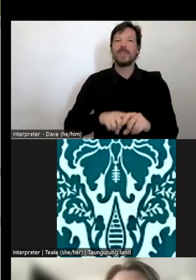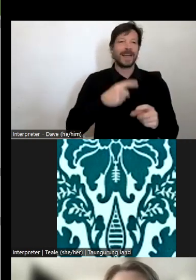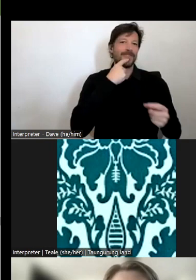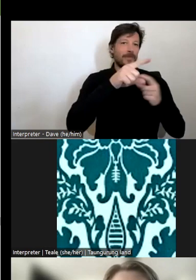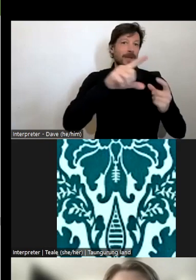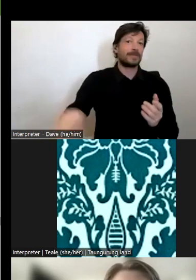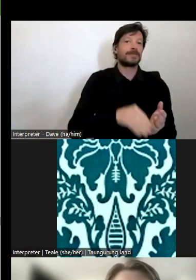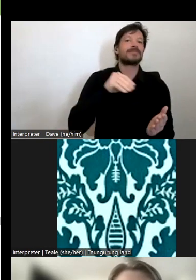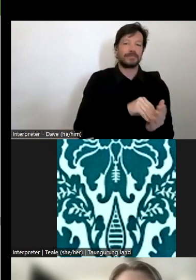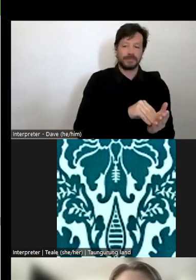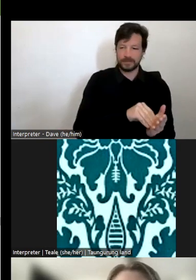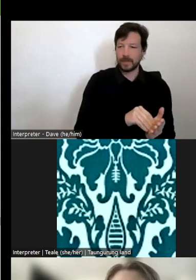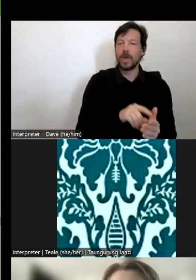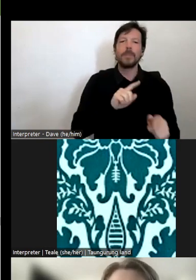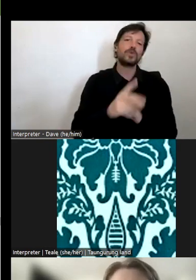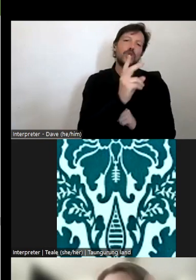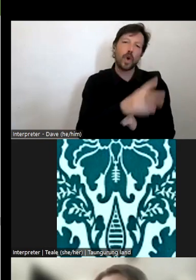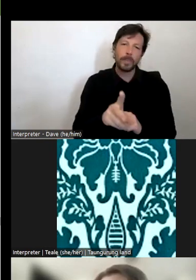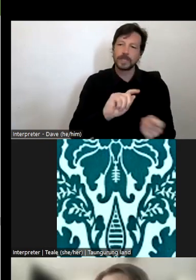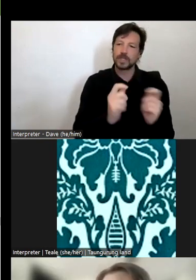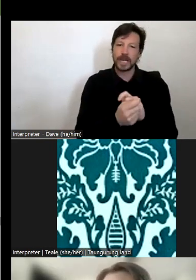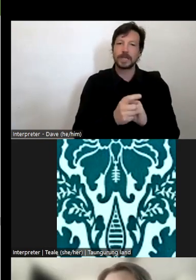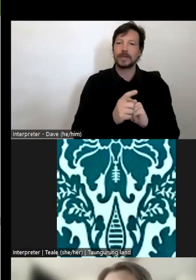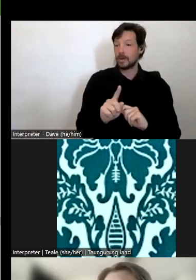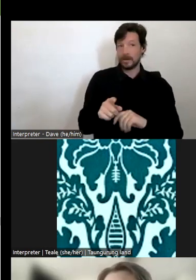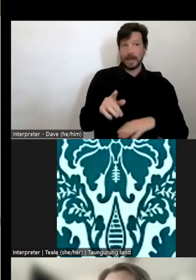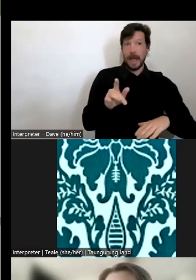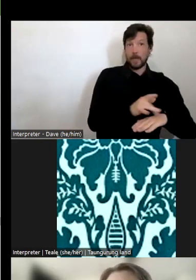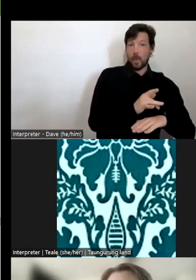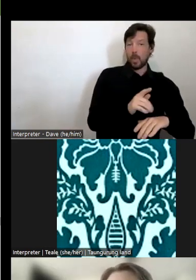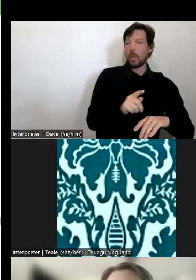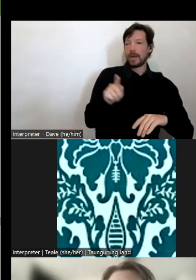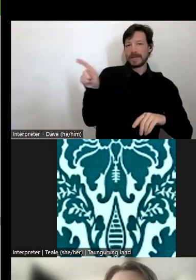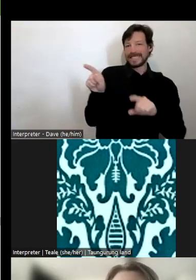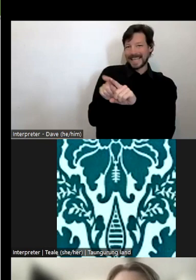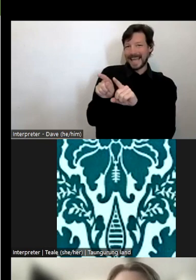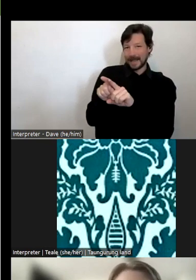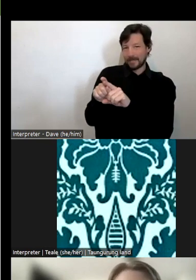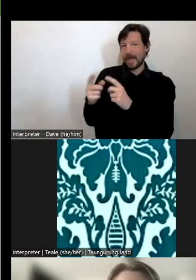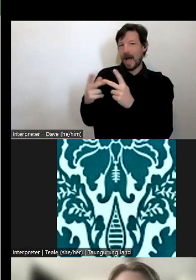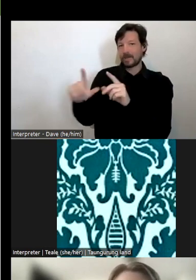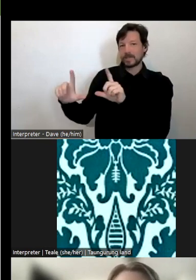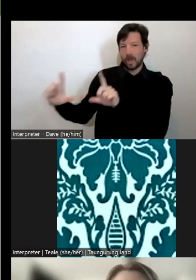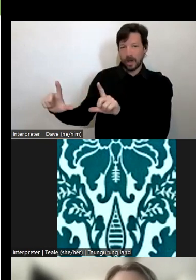And the commonest change was that blue, was the same blue from the previous slide, which was at 35delG.